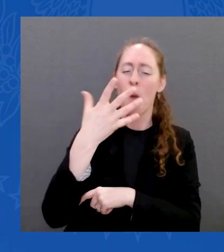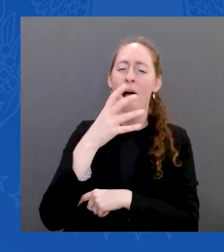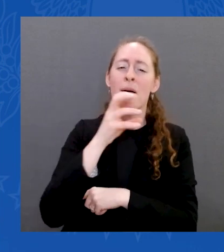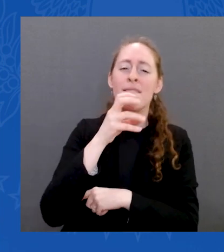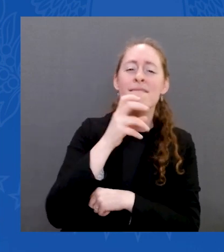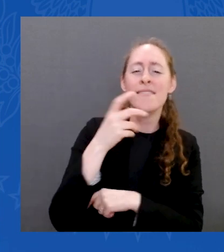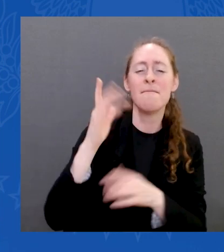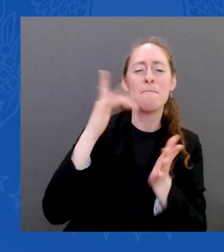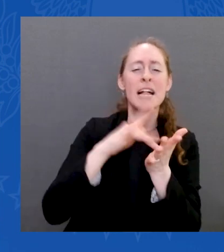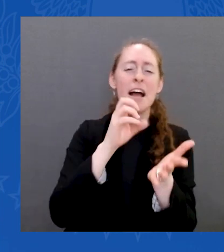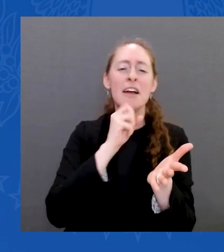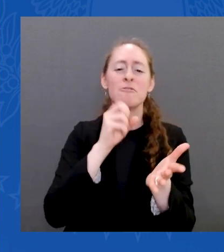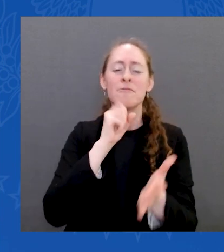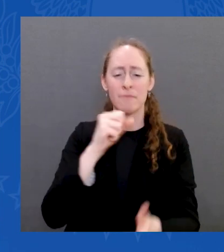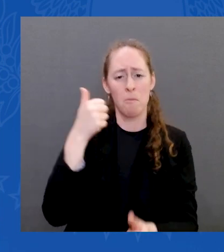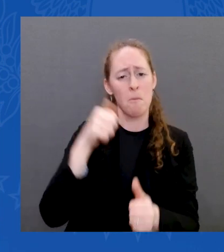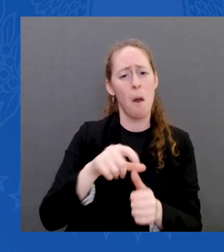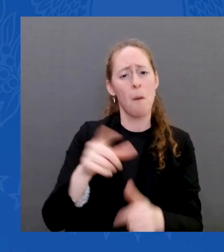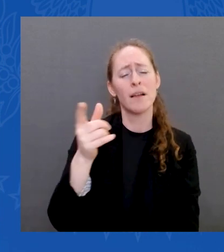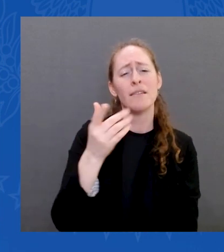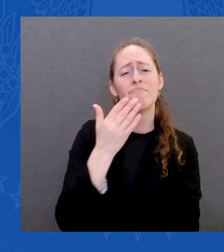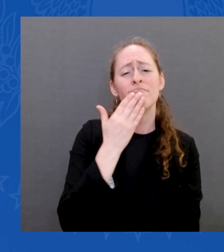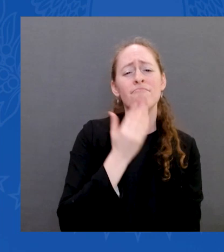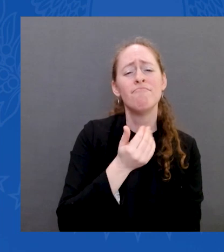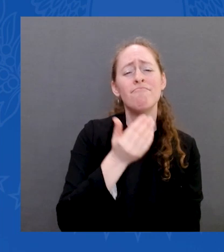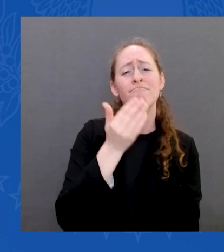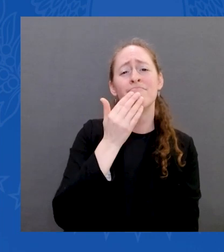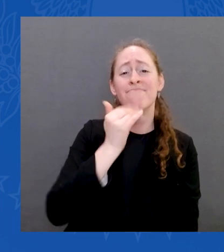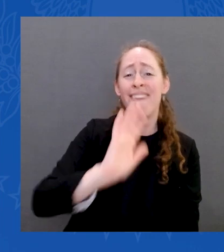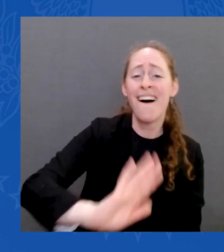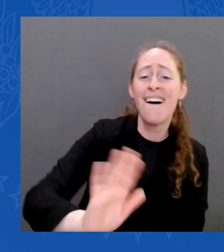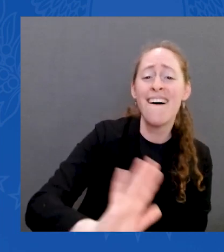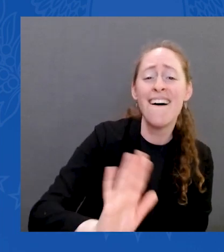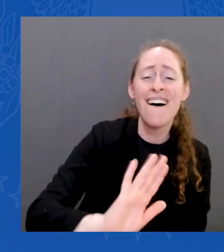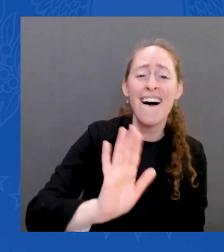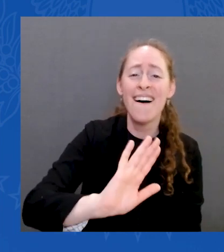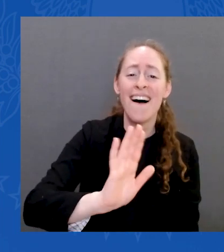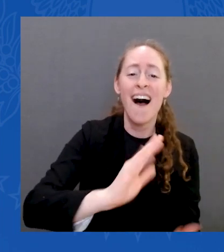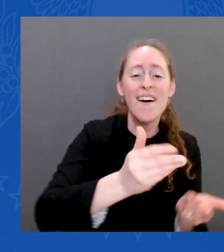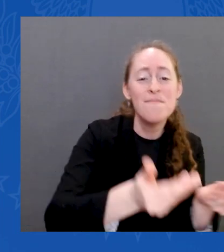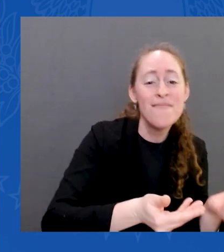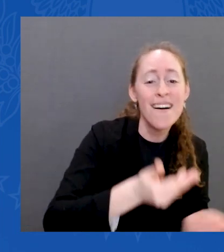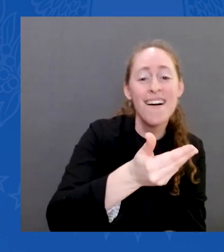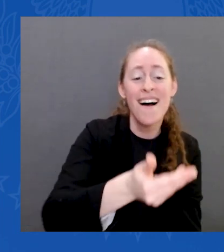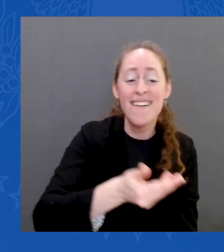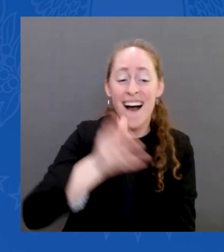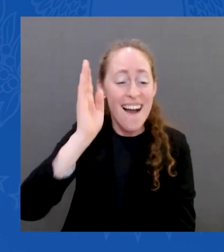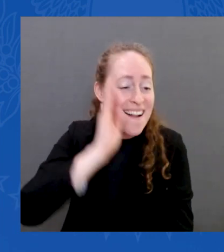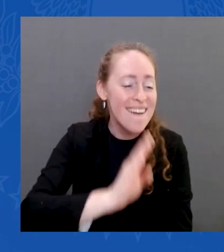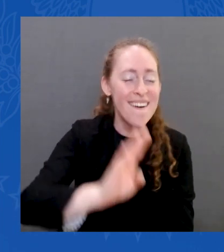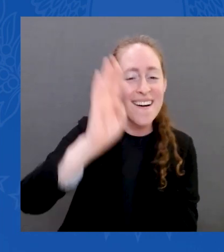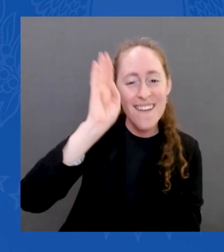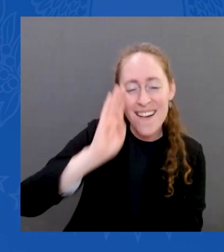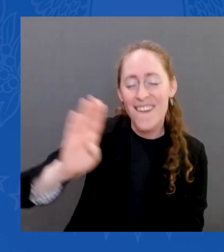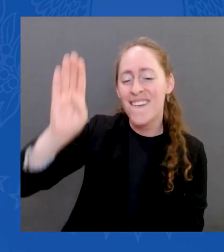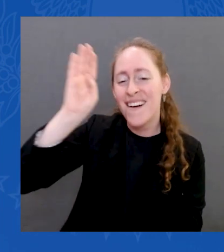She welcomed each student to her class and, like all teachers on the first day, tried to ease their nervousness.